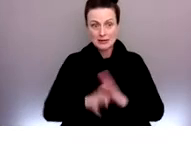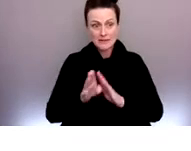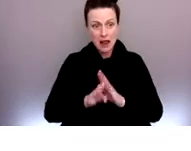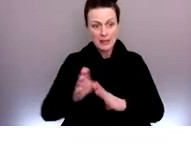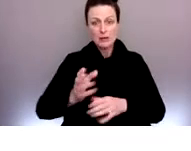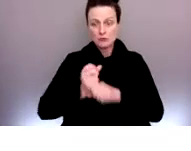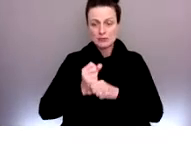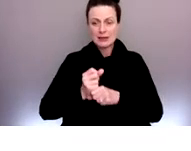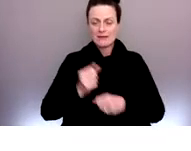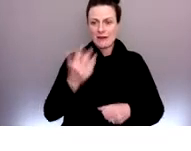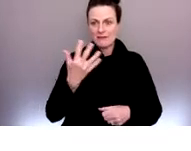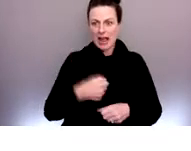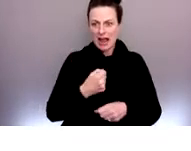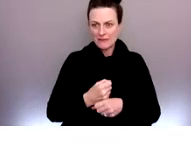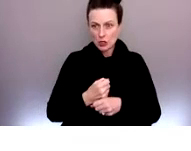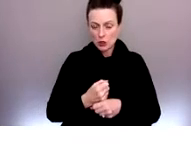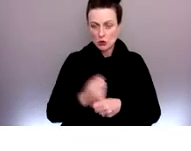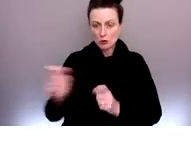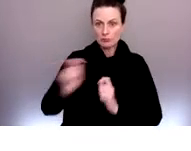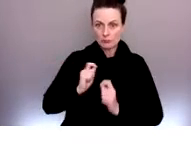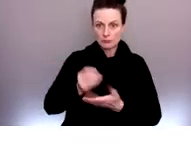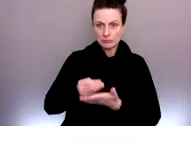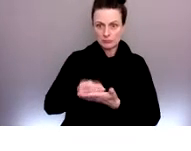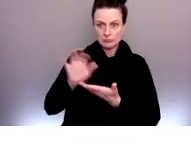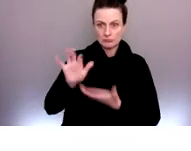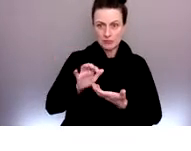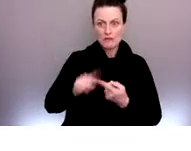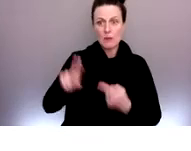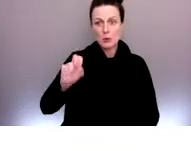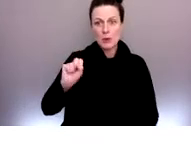a five-year cooperative grant from the U.S. Department of Education,